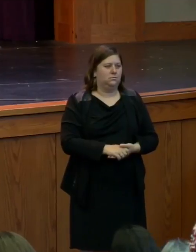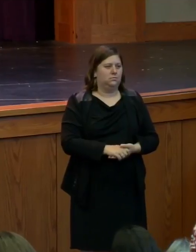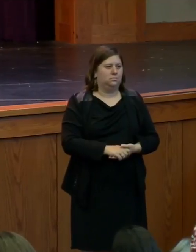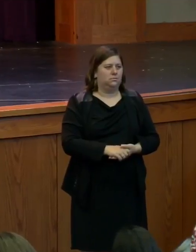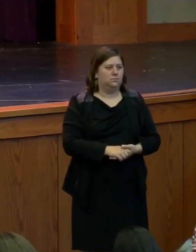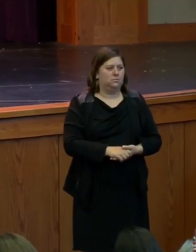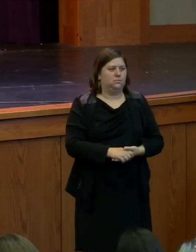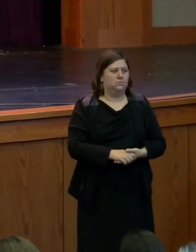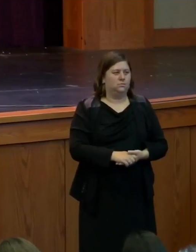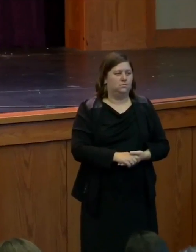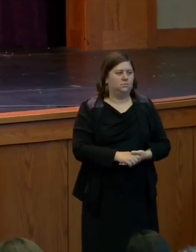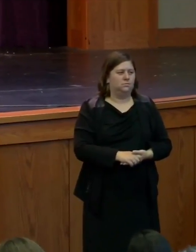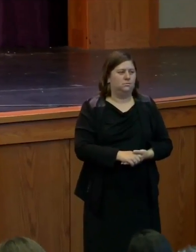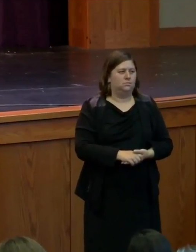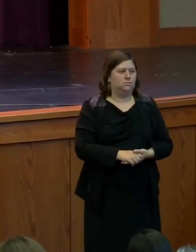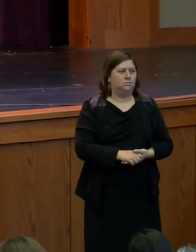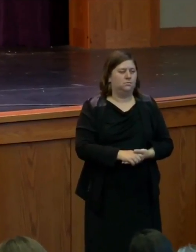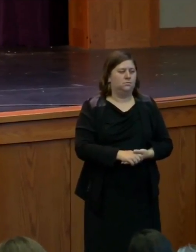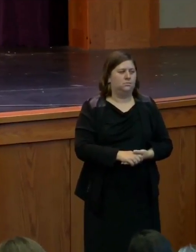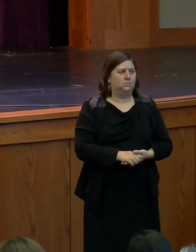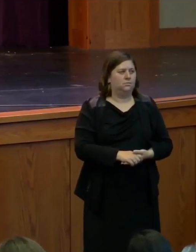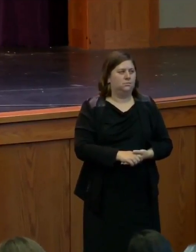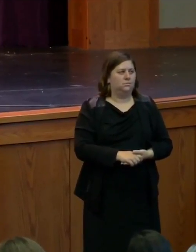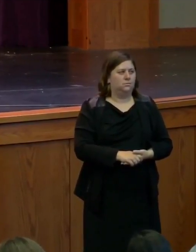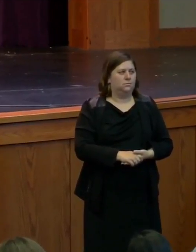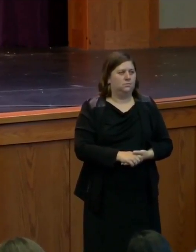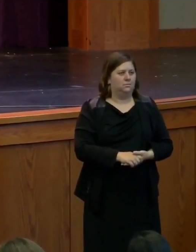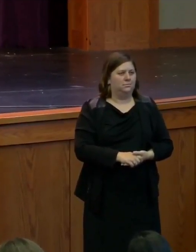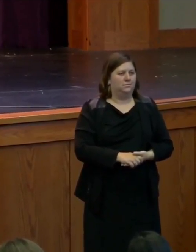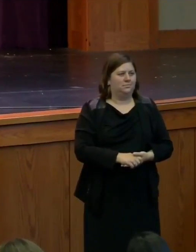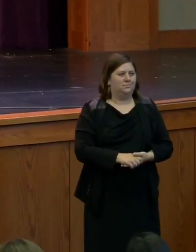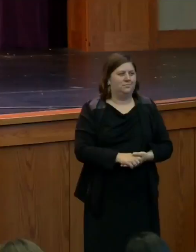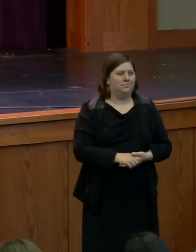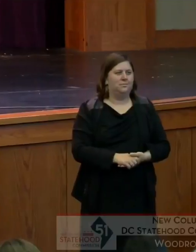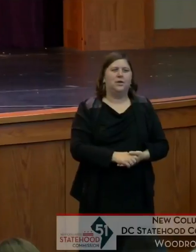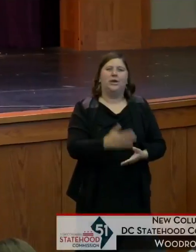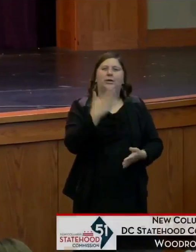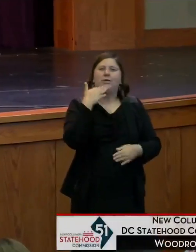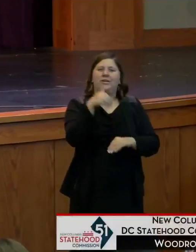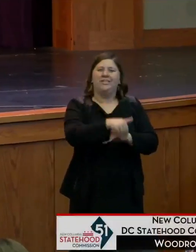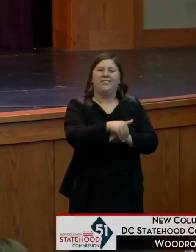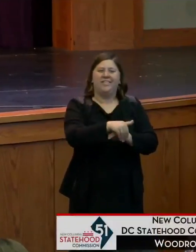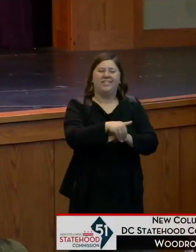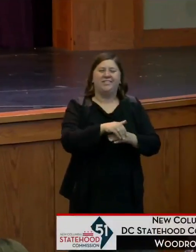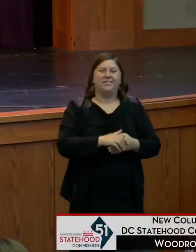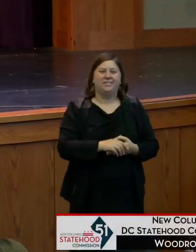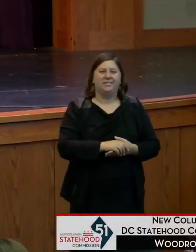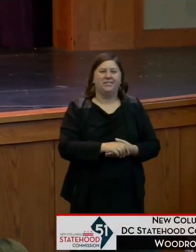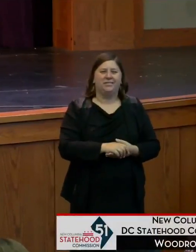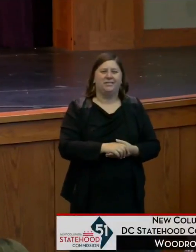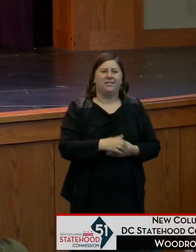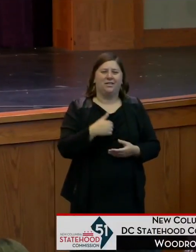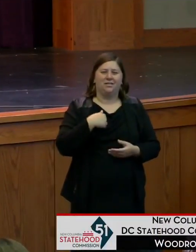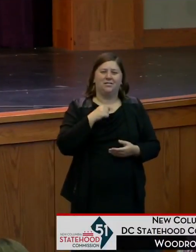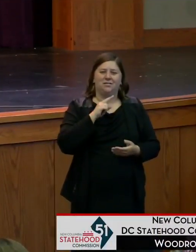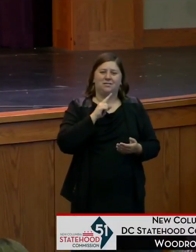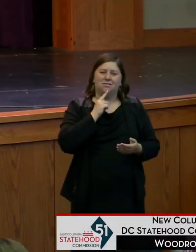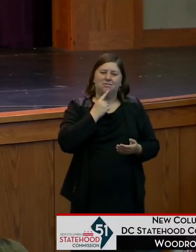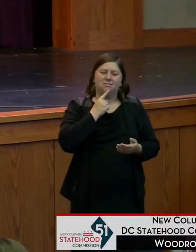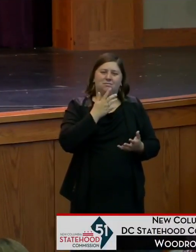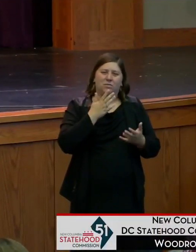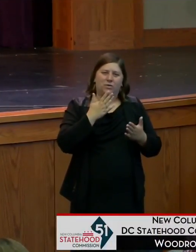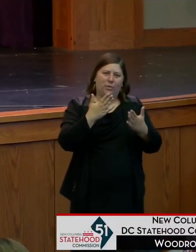I SINCERELY THANK MAYOR BOWSER AND THE NEW COLUMBIA STATEHOOD